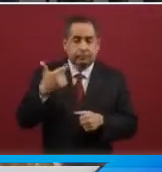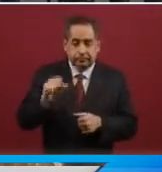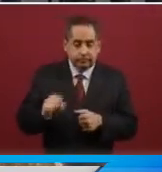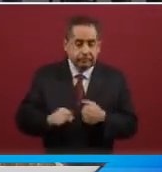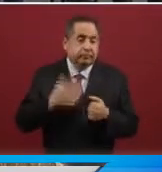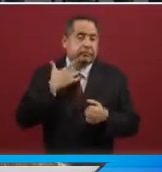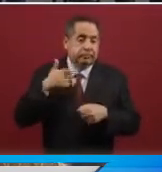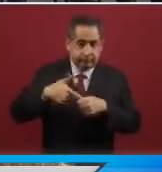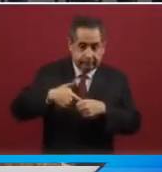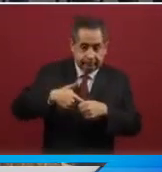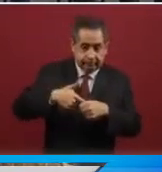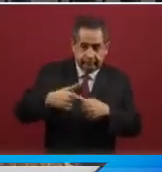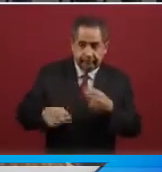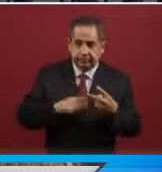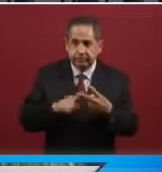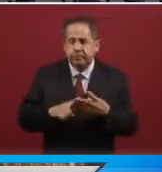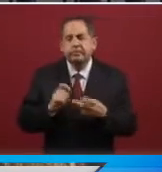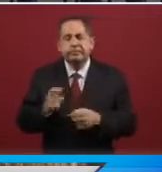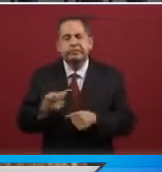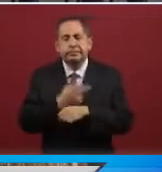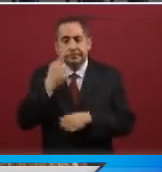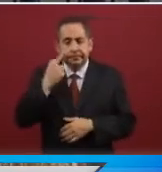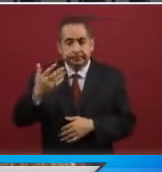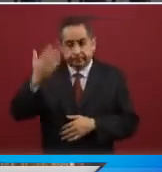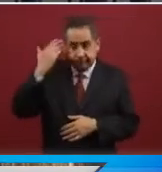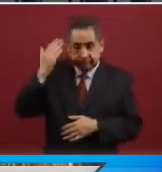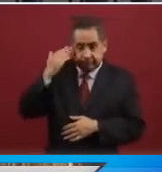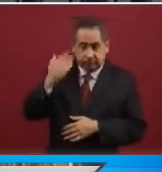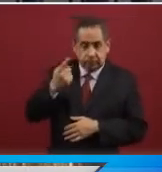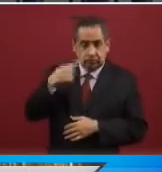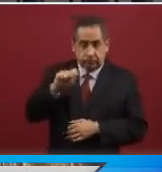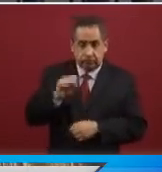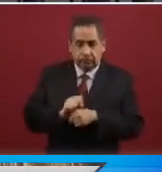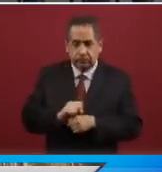With high price Regular Gasoline CHEVRON brand at 20.61